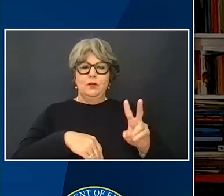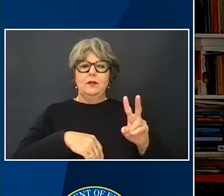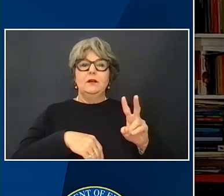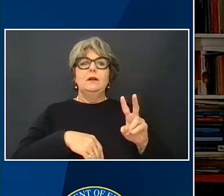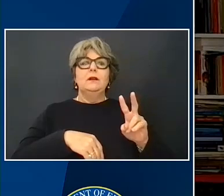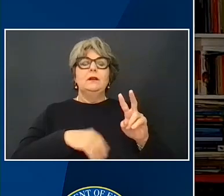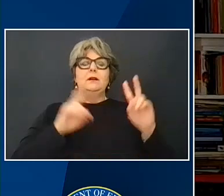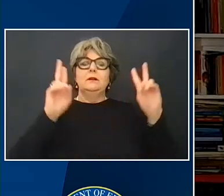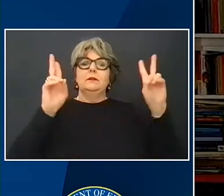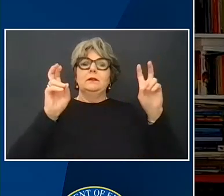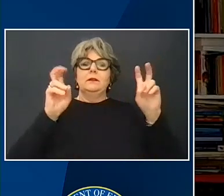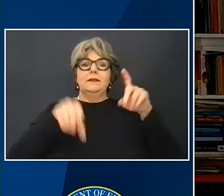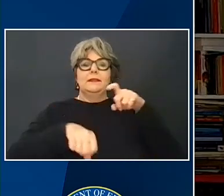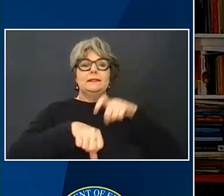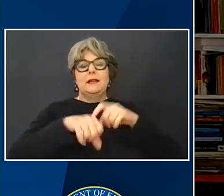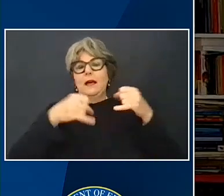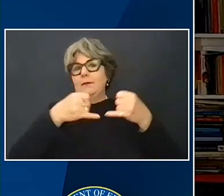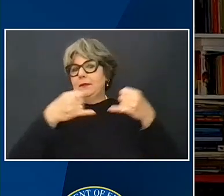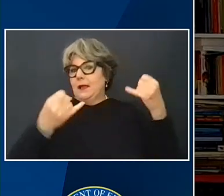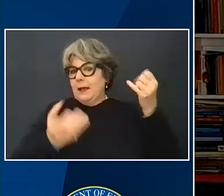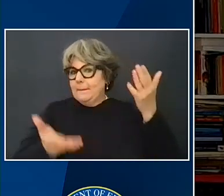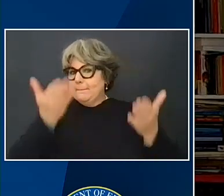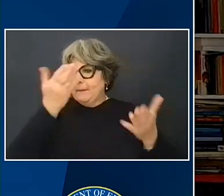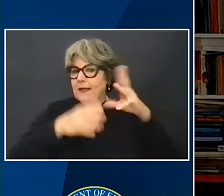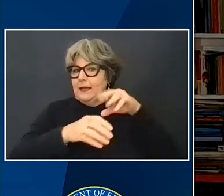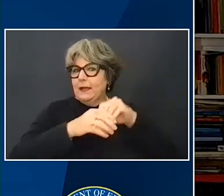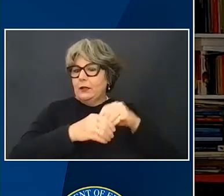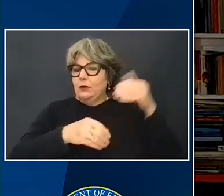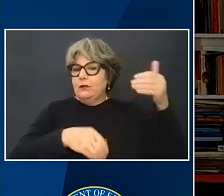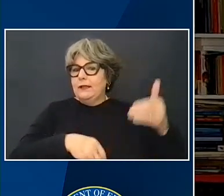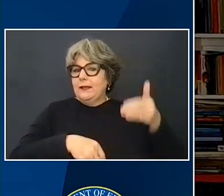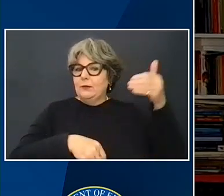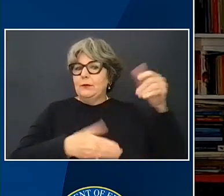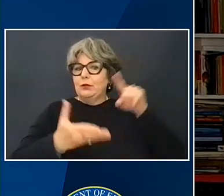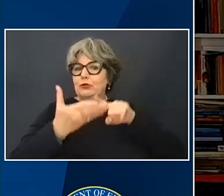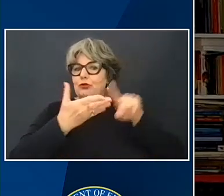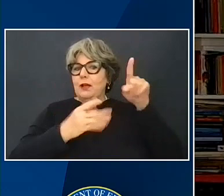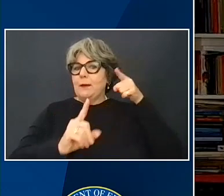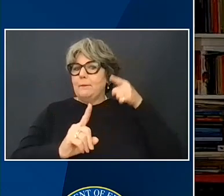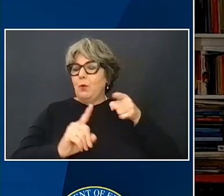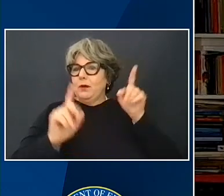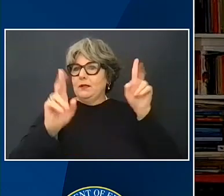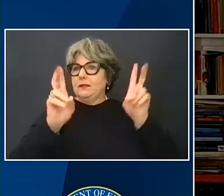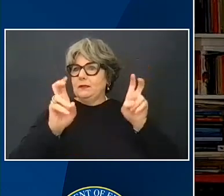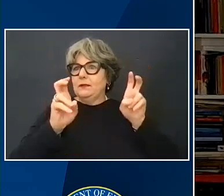the timeline may include intermediate checkpoints. And I want to say may?